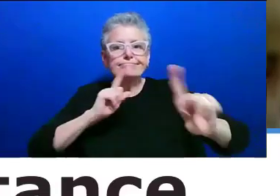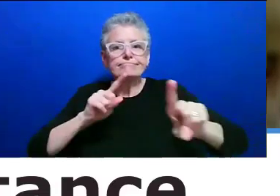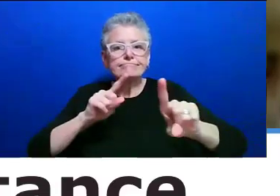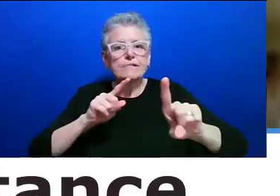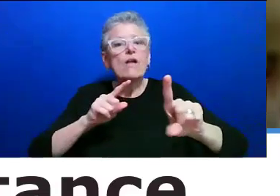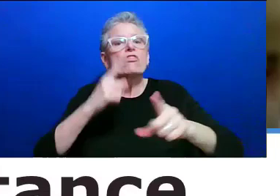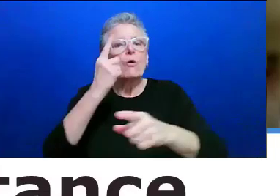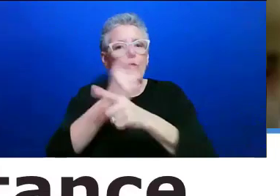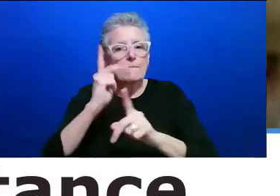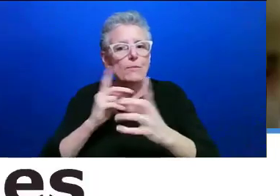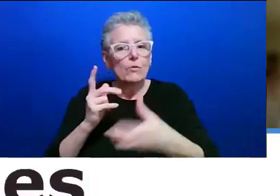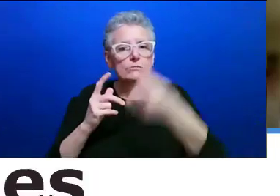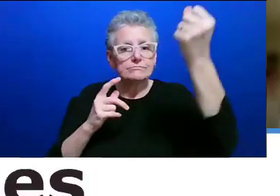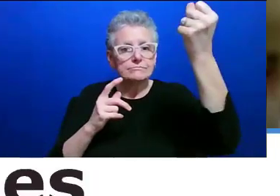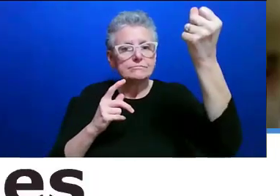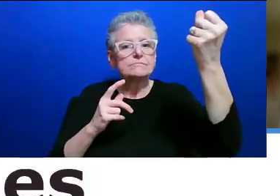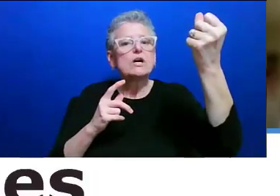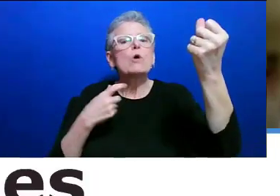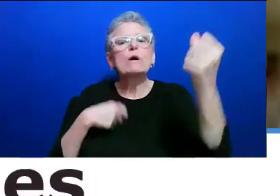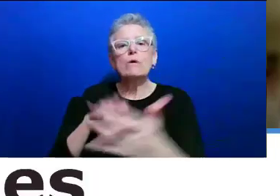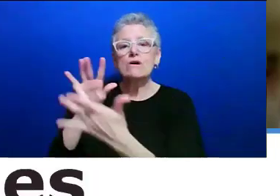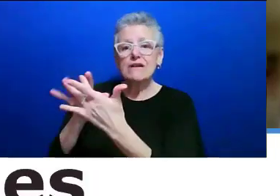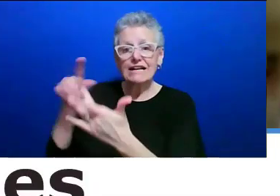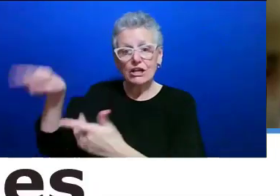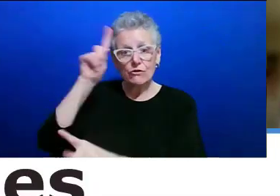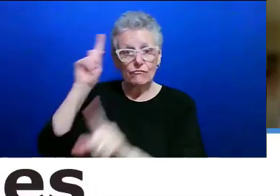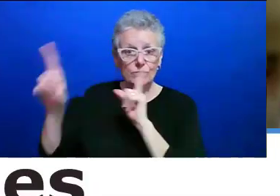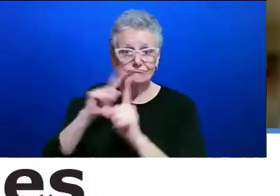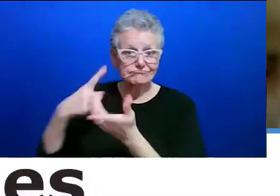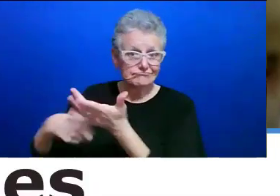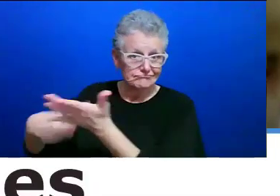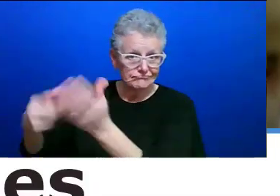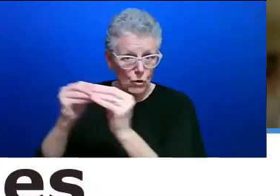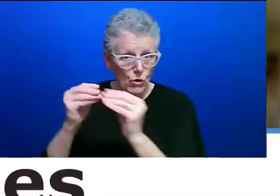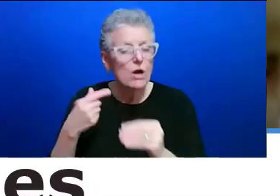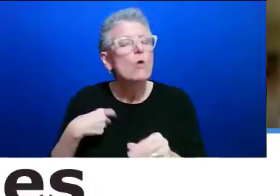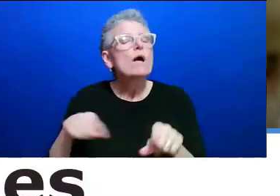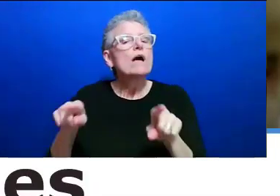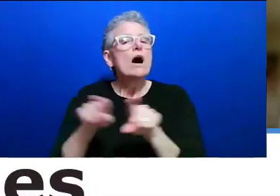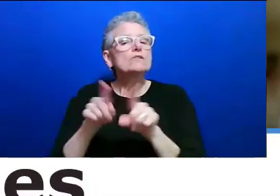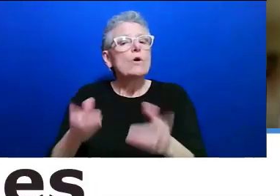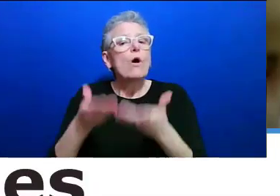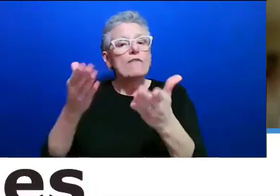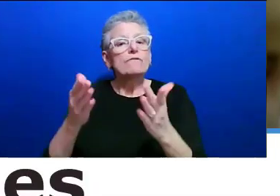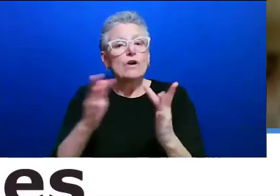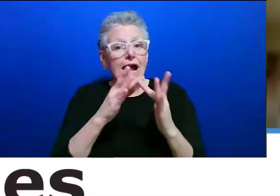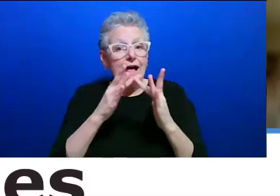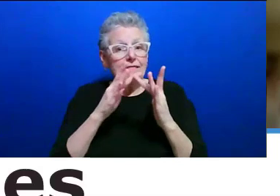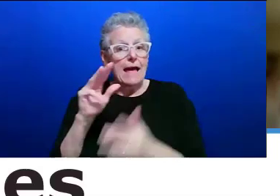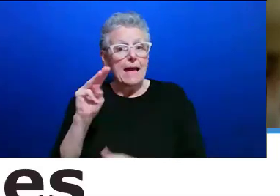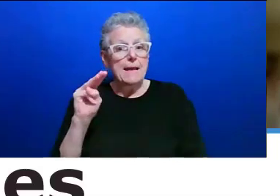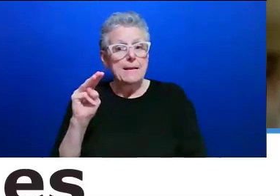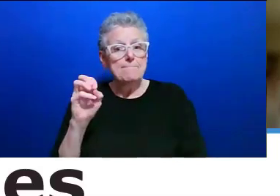and have a conversation with you. We also offer online modules. So I've seen a lot around, hey,